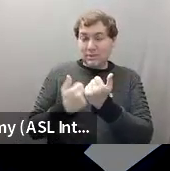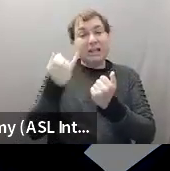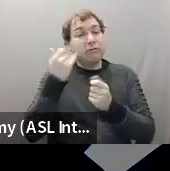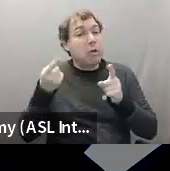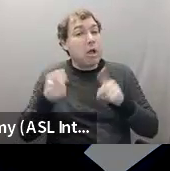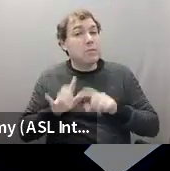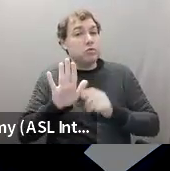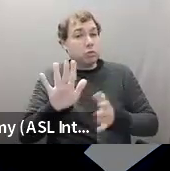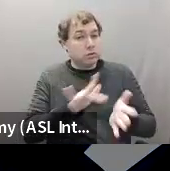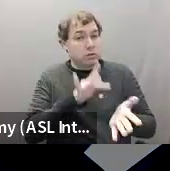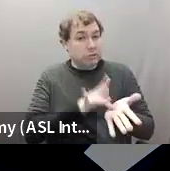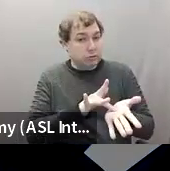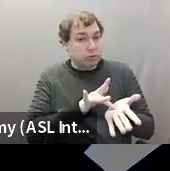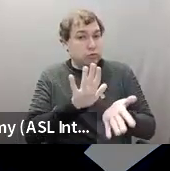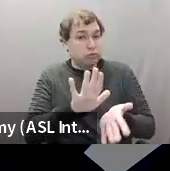Linda Pogue: at your center or in your experience.